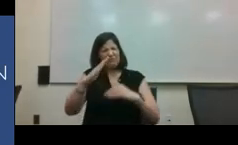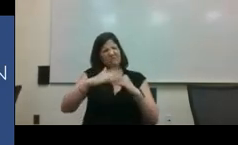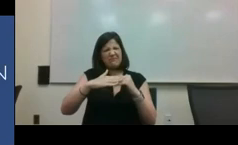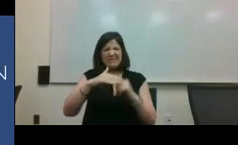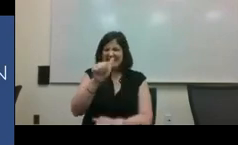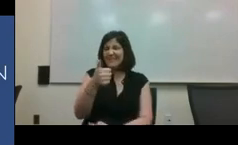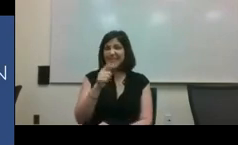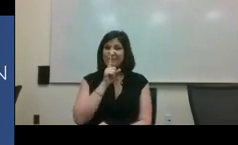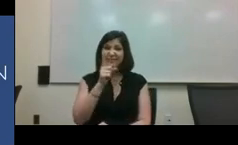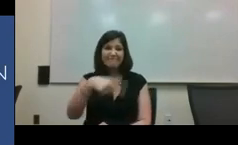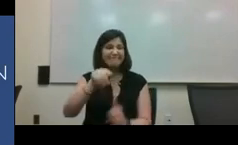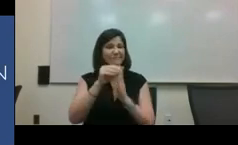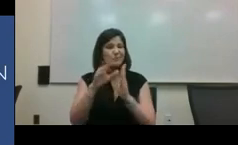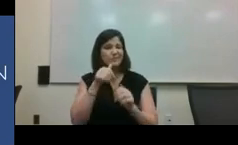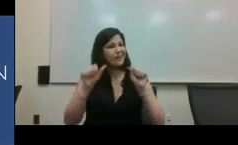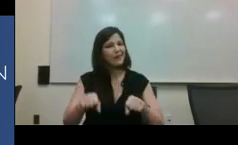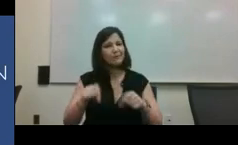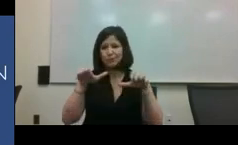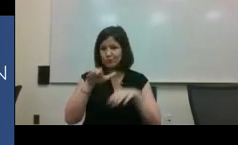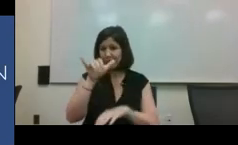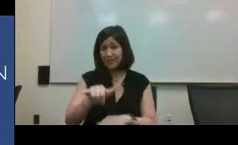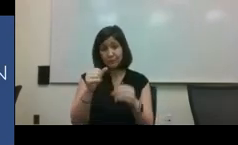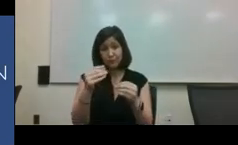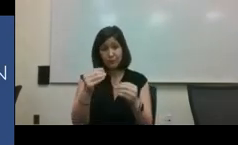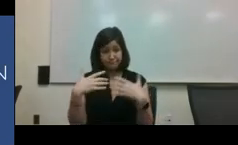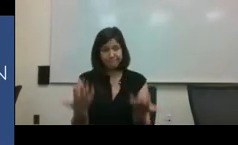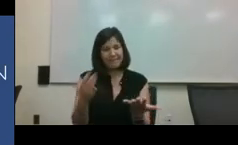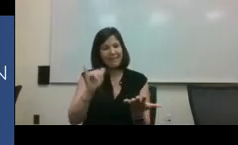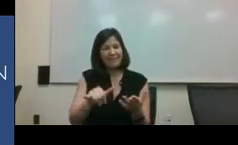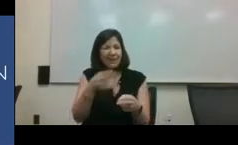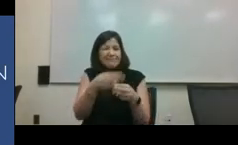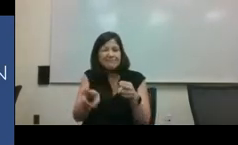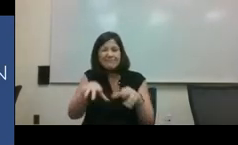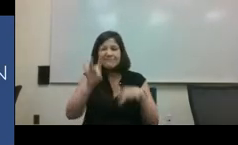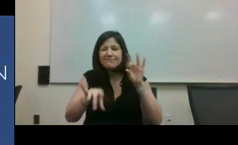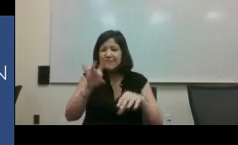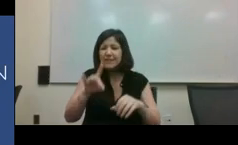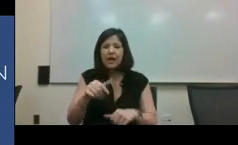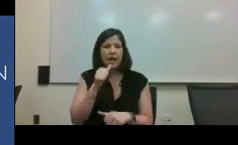and they just really weren't able to. So, that's a little bit of the findings, I'm not gonna put up grade one,